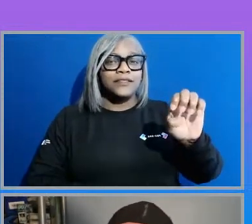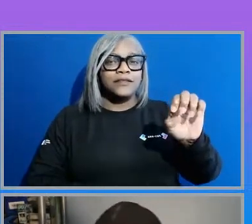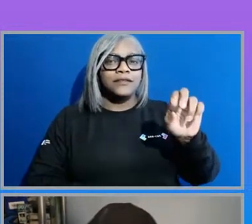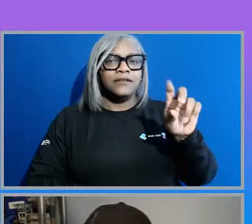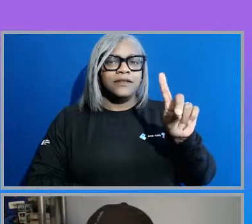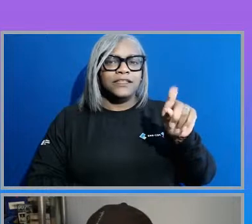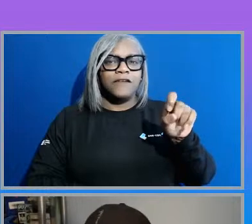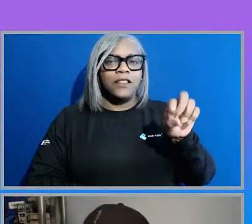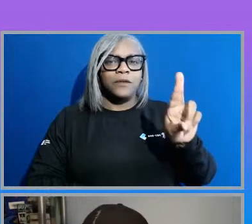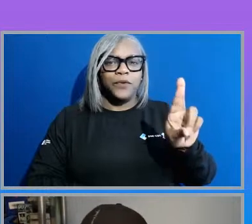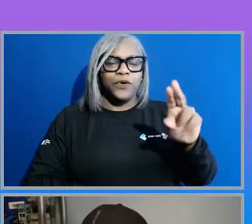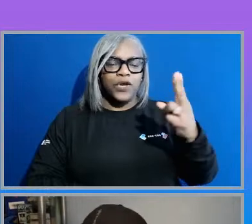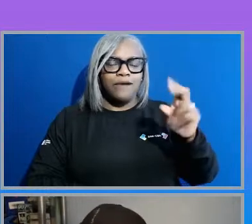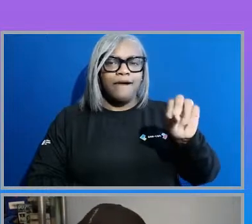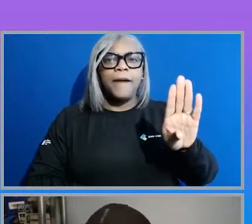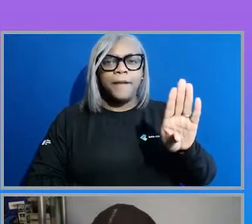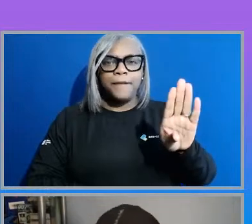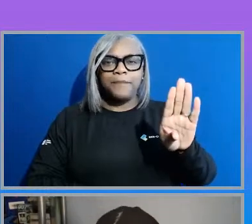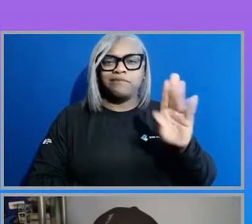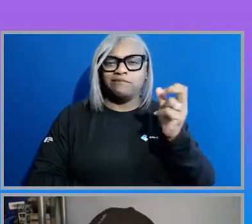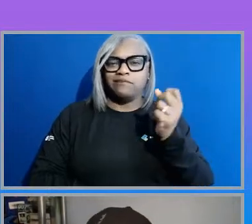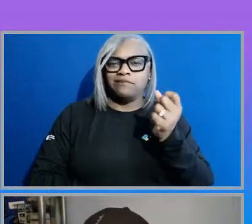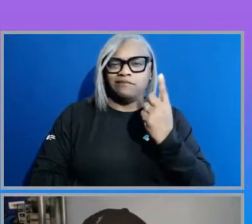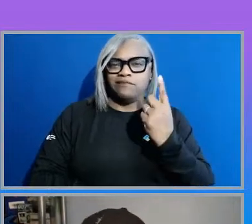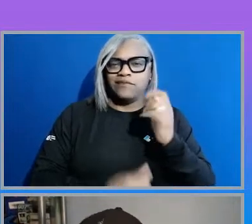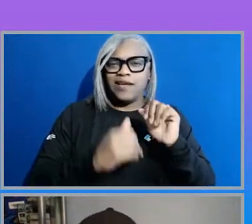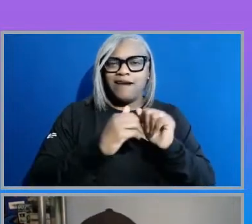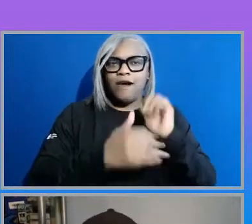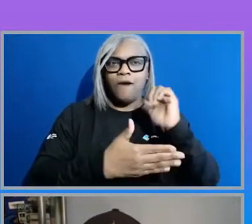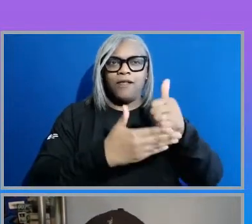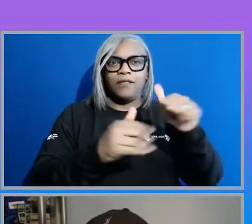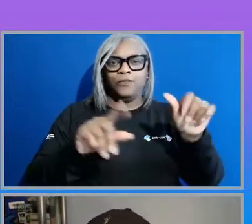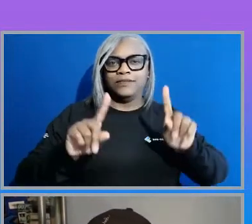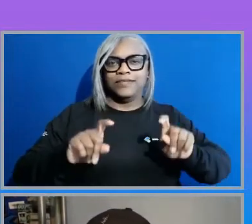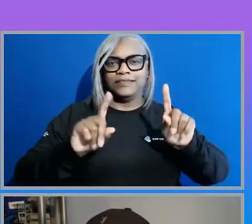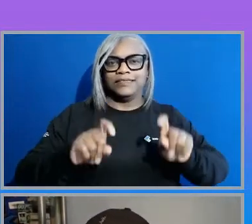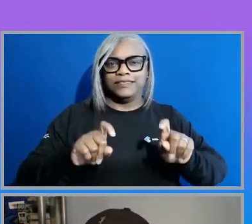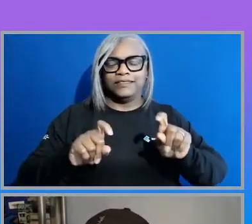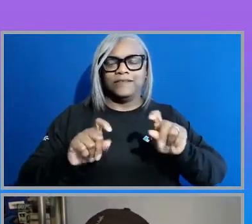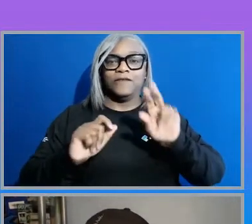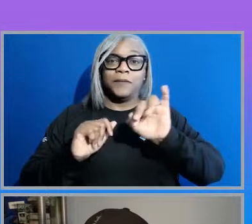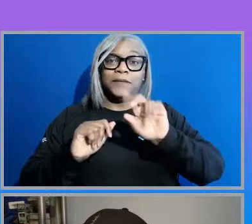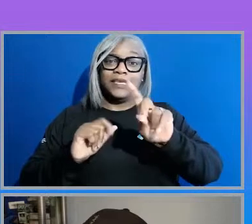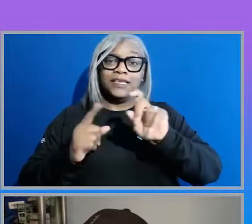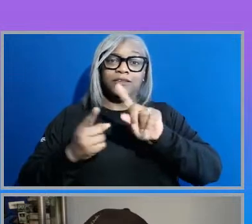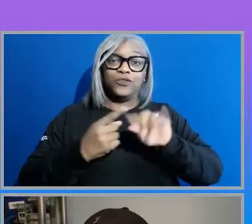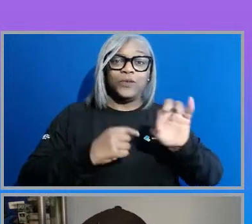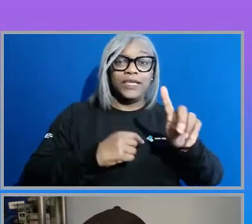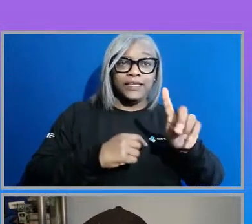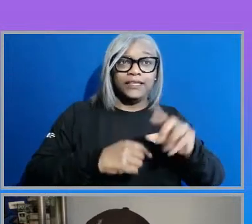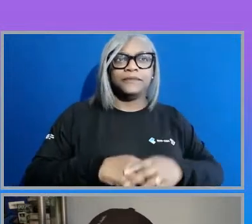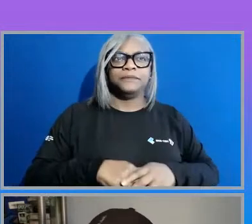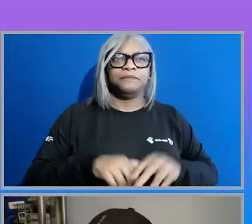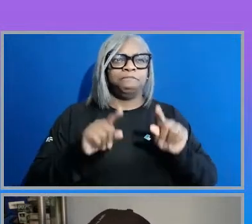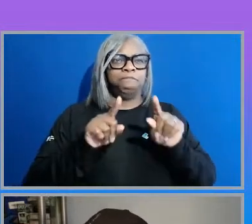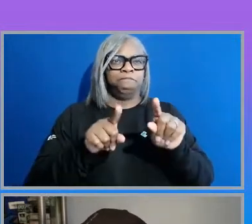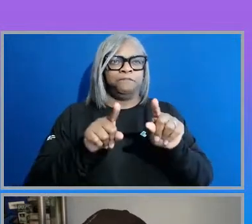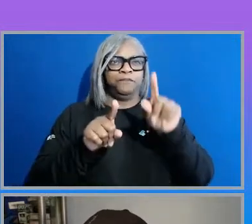understand how that product helps with end to end testing.